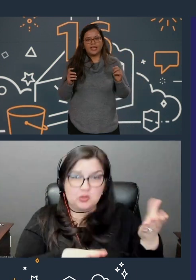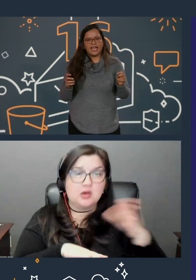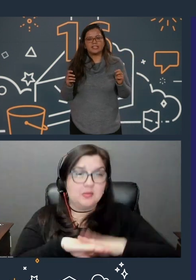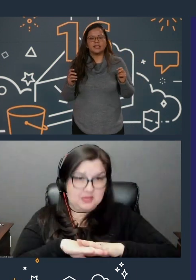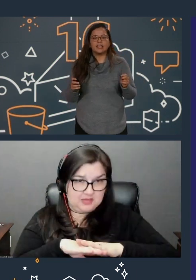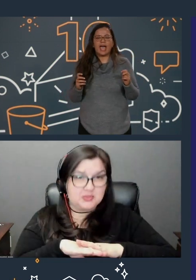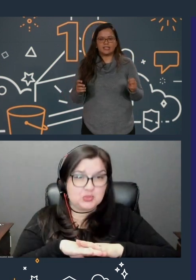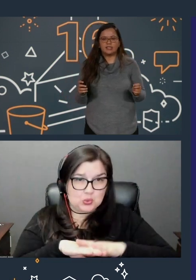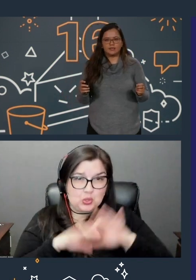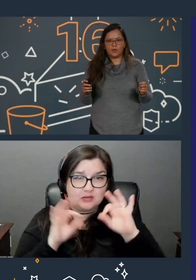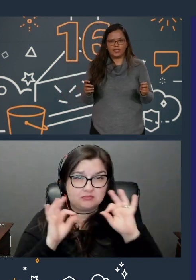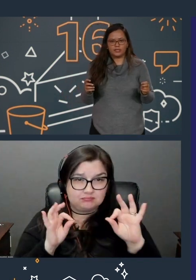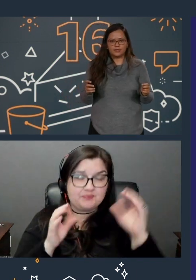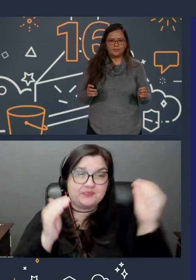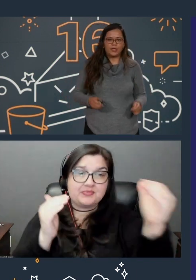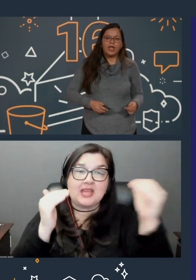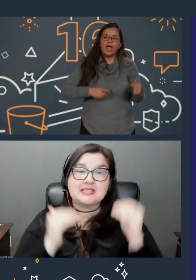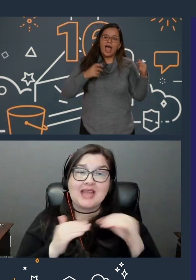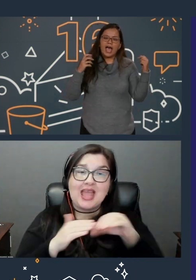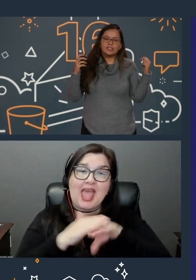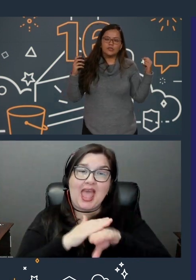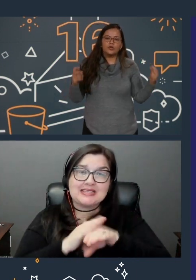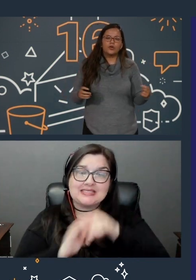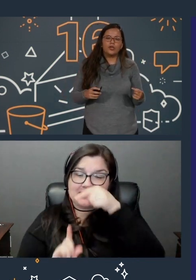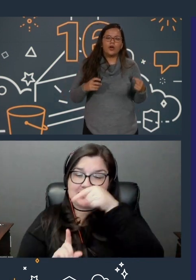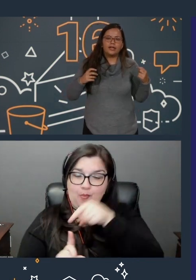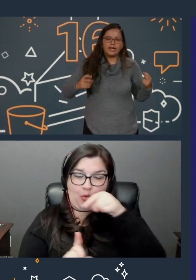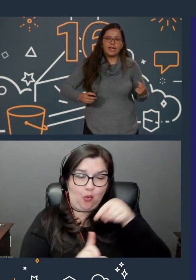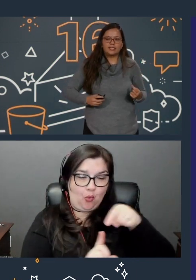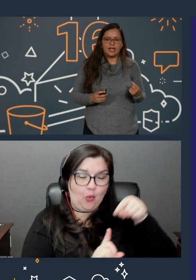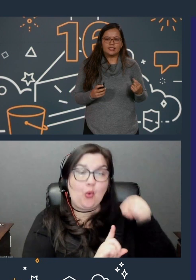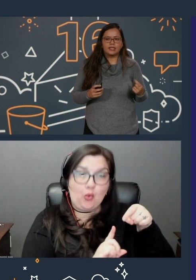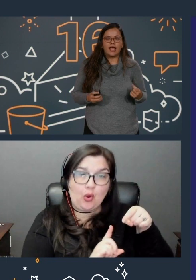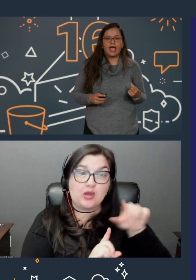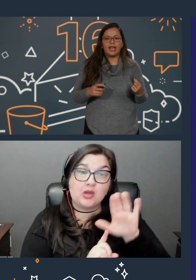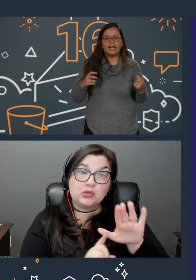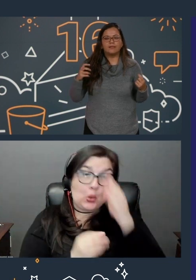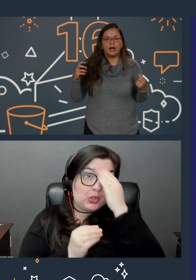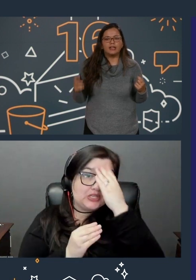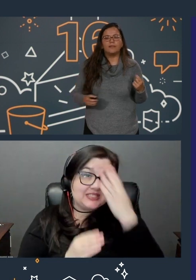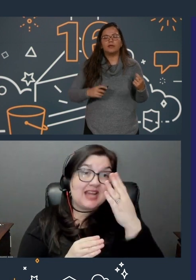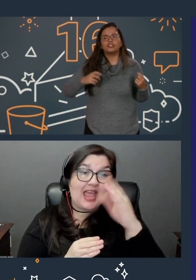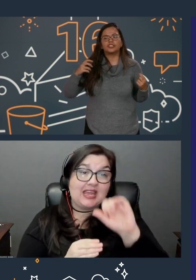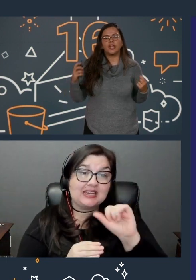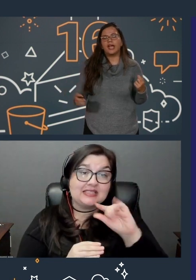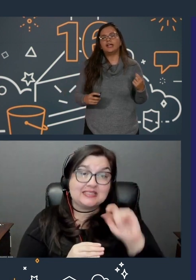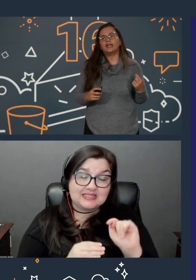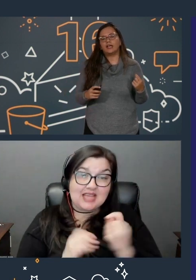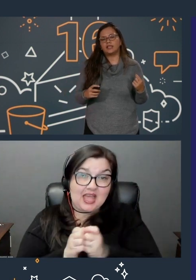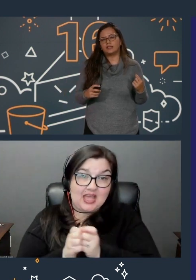Next is access points. As you grow your data sets and add multiple shared data sets